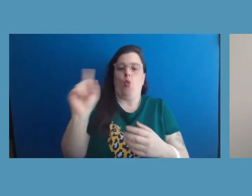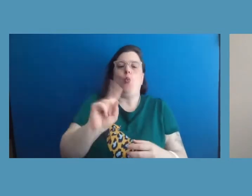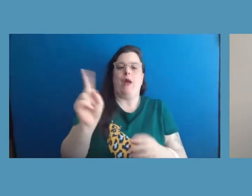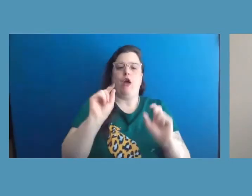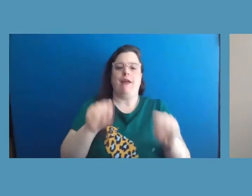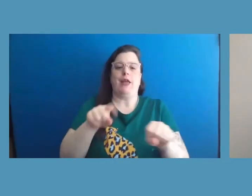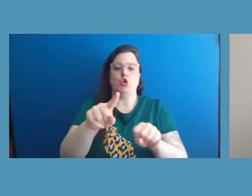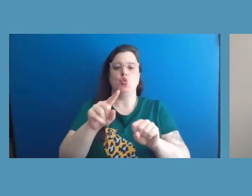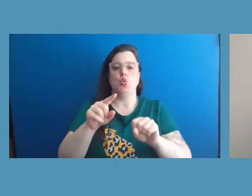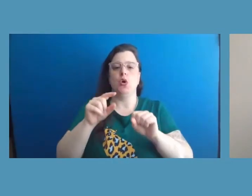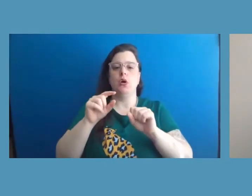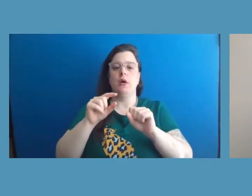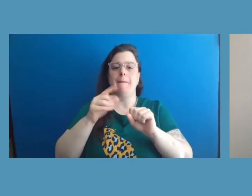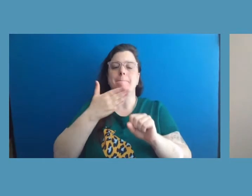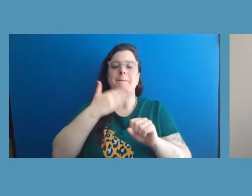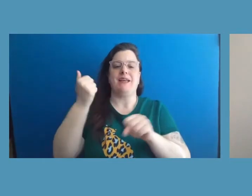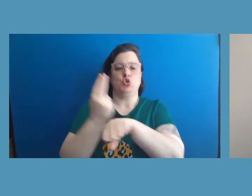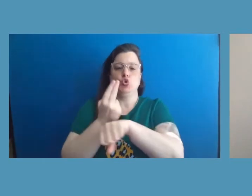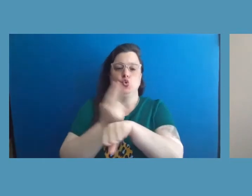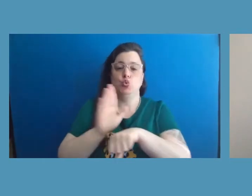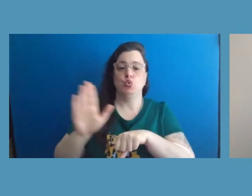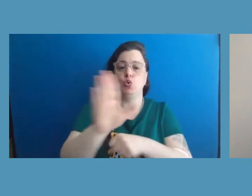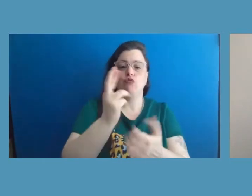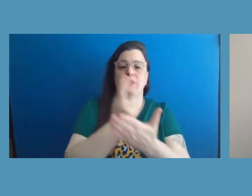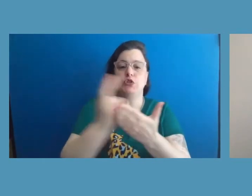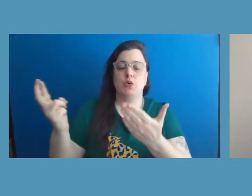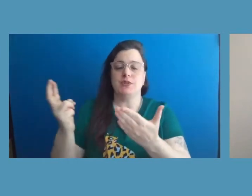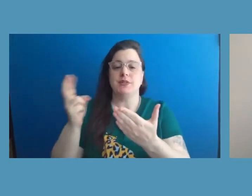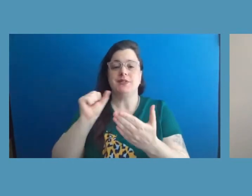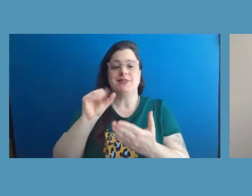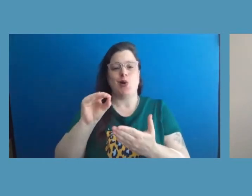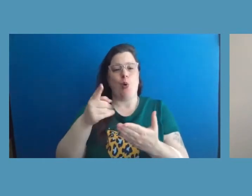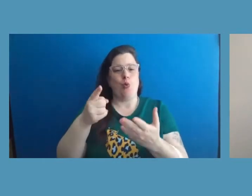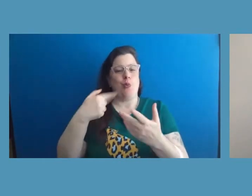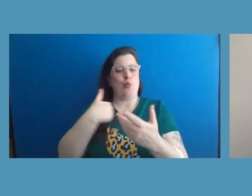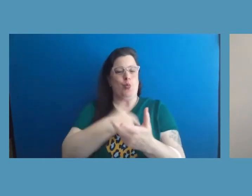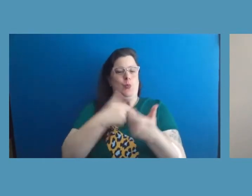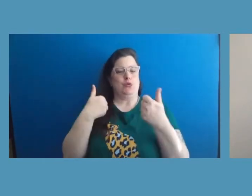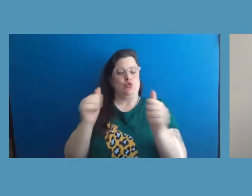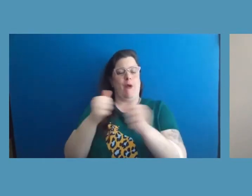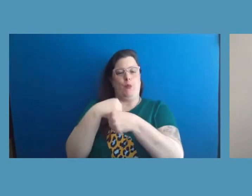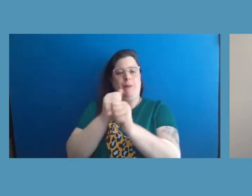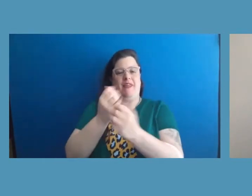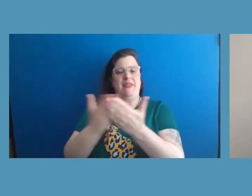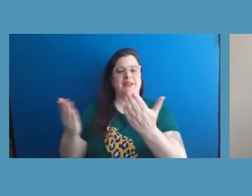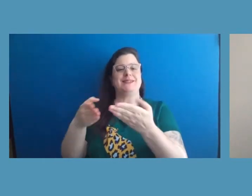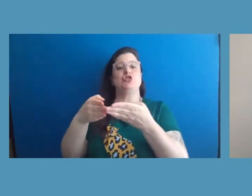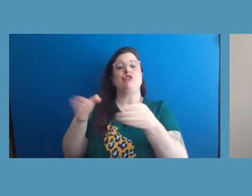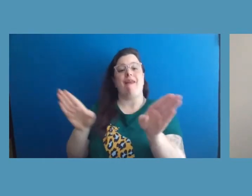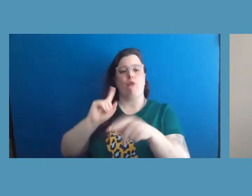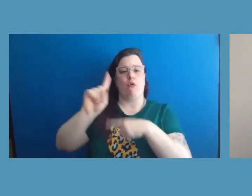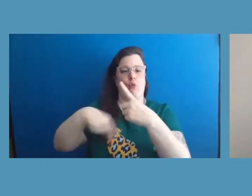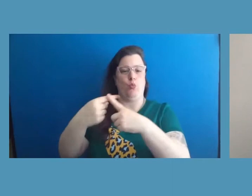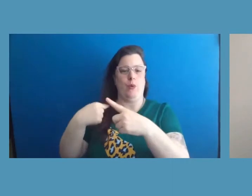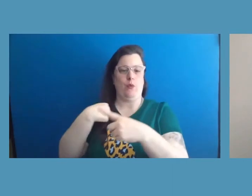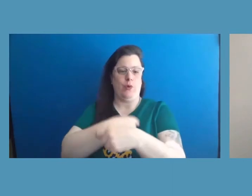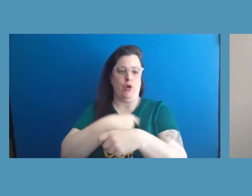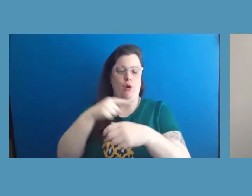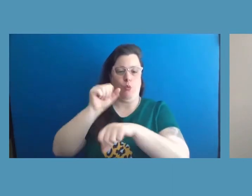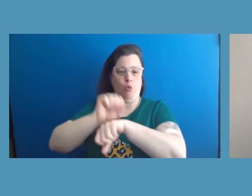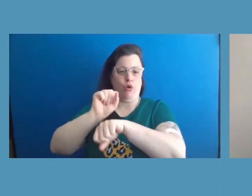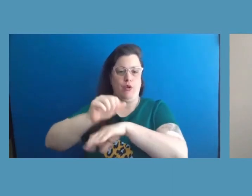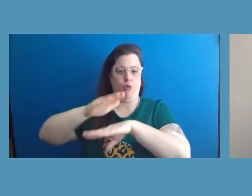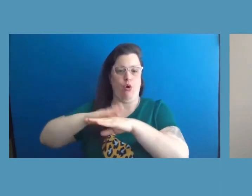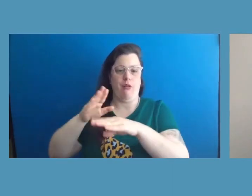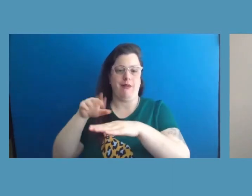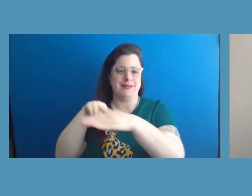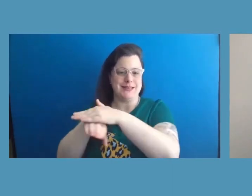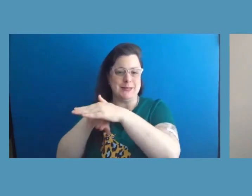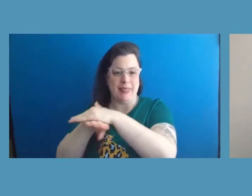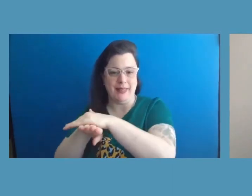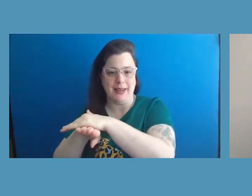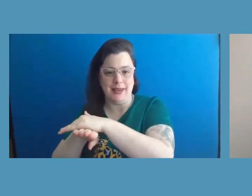want to really focus on what you can do to best use your resources. We want to make sure